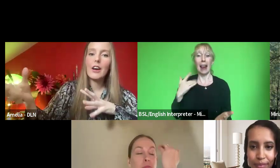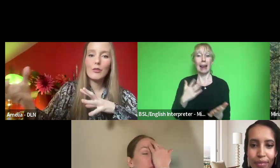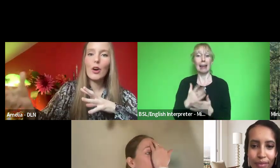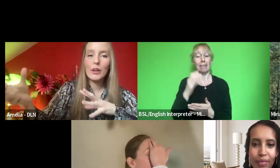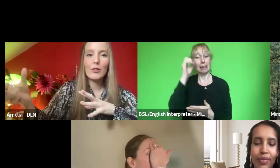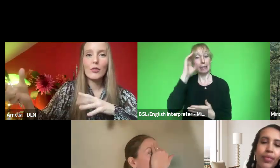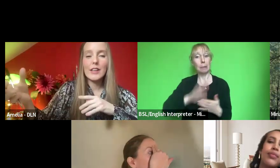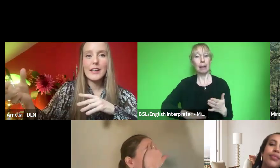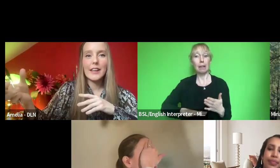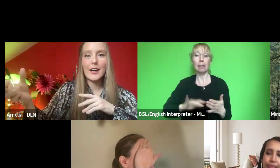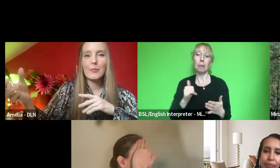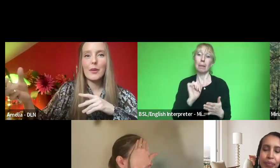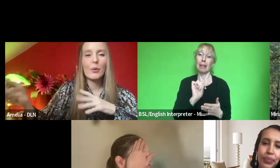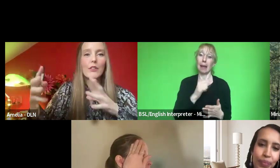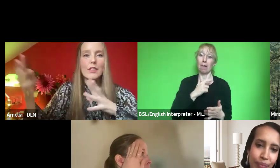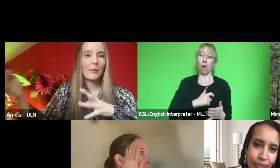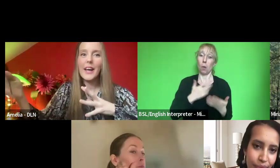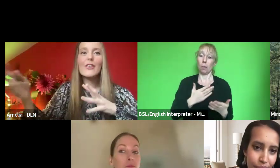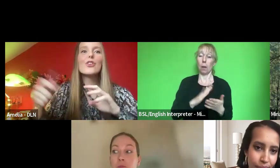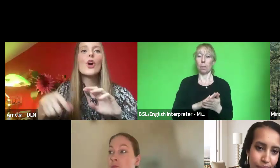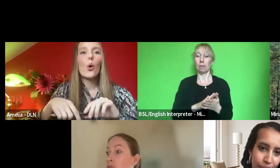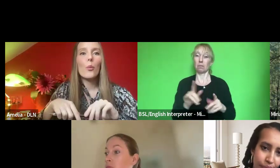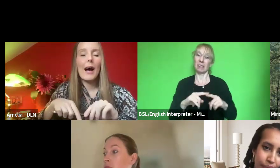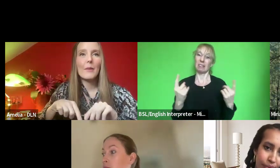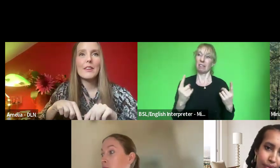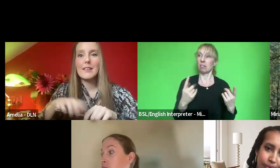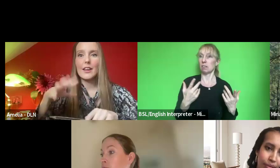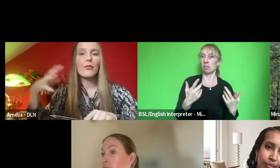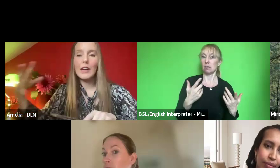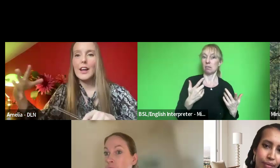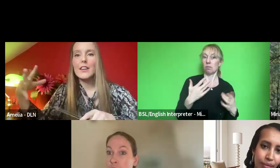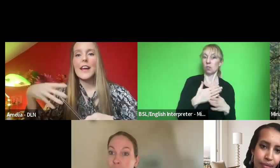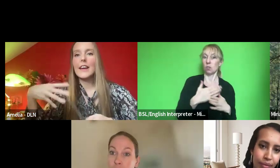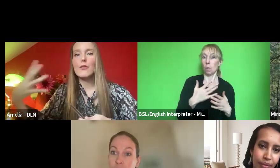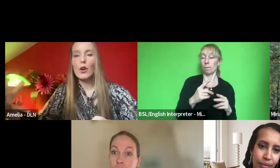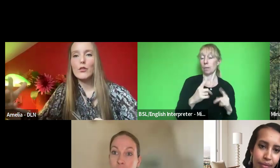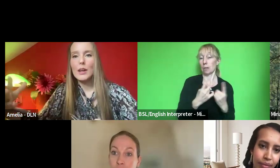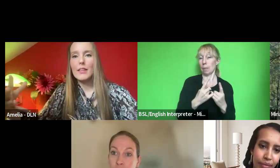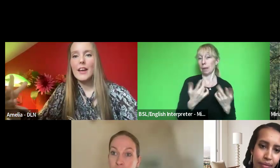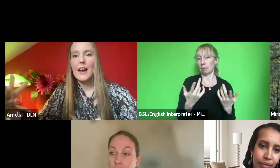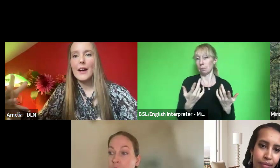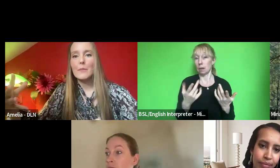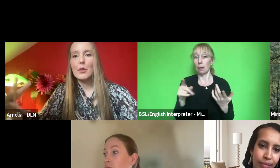a current role where they're already employed for something else or perhaps as, like, a freelance, getting involved with